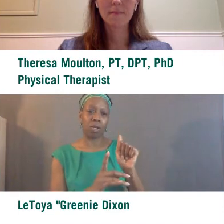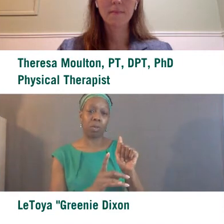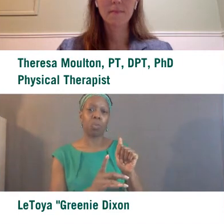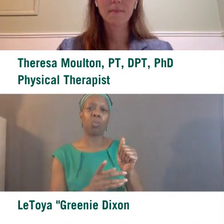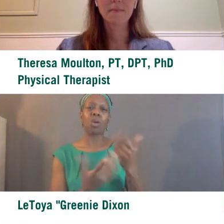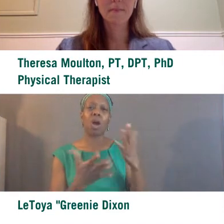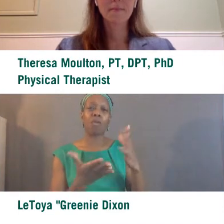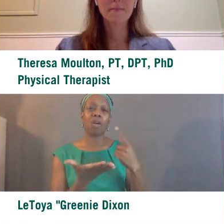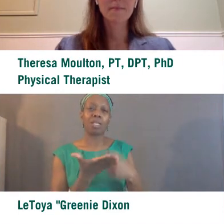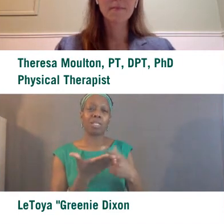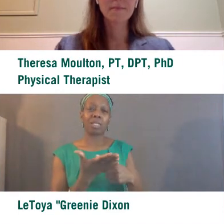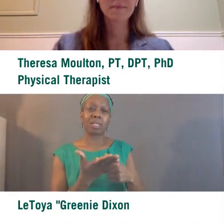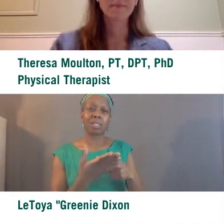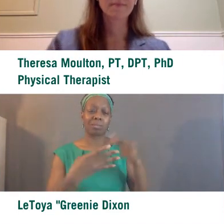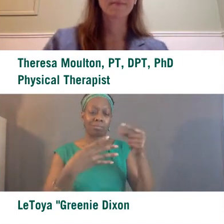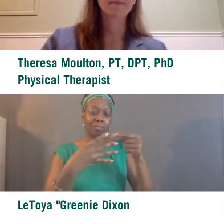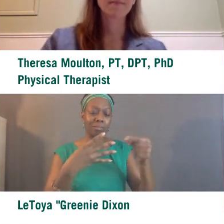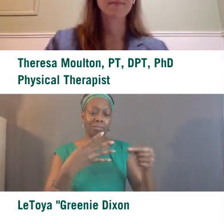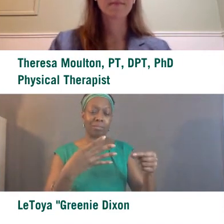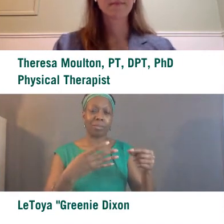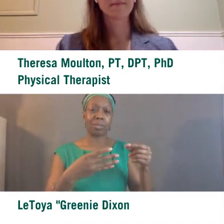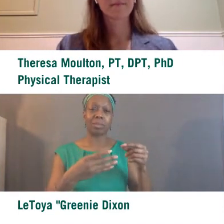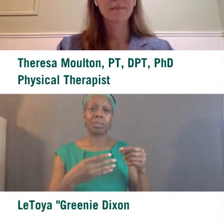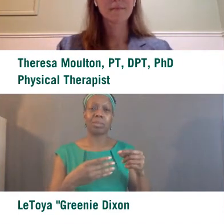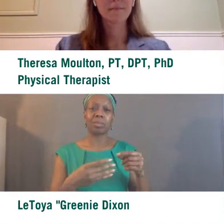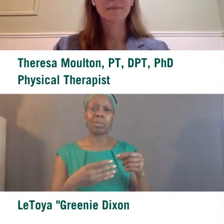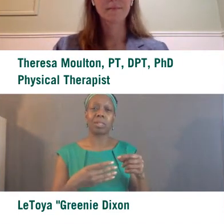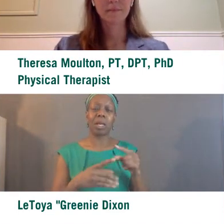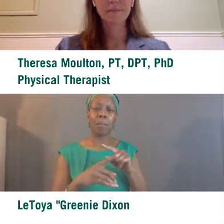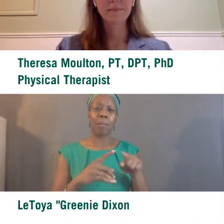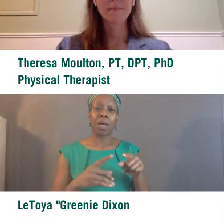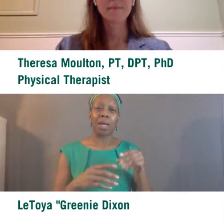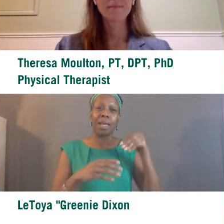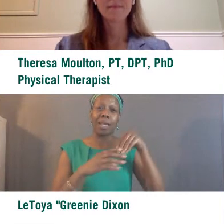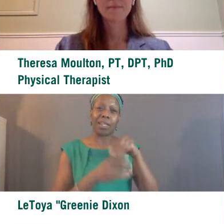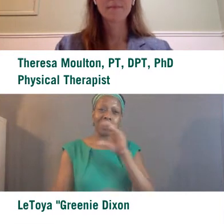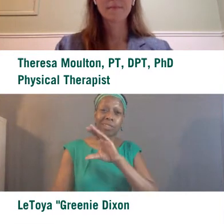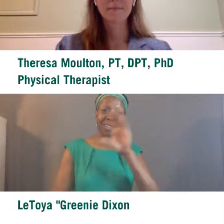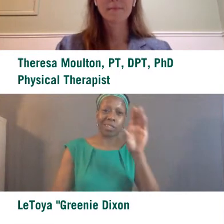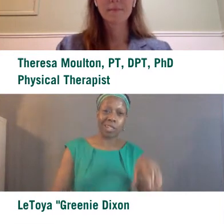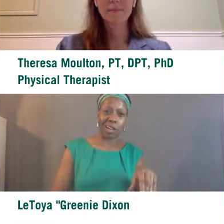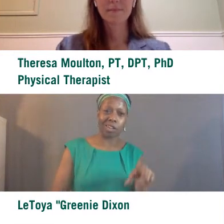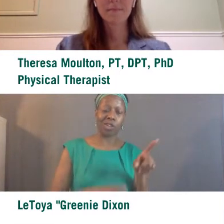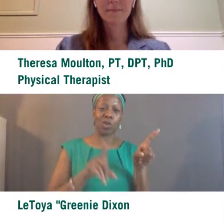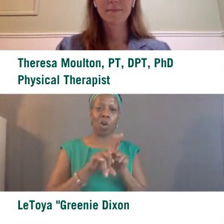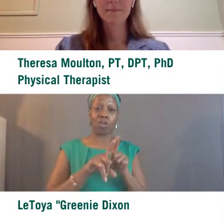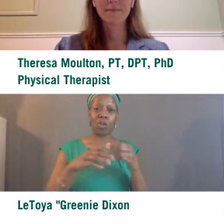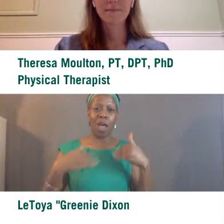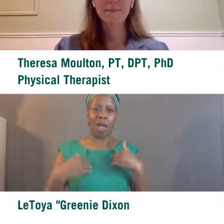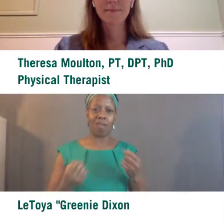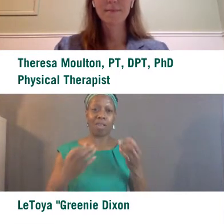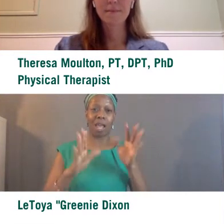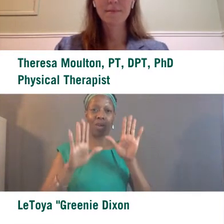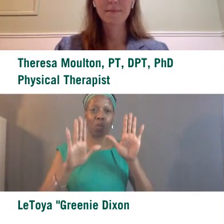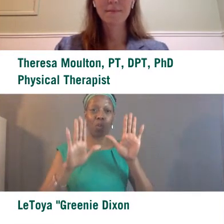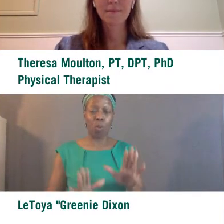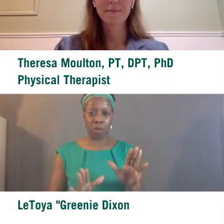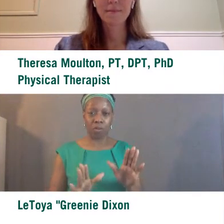And obviously in Chicago, you also had a lot of wonderful pieces available.